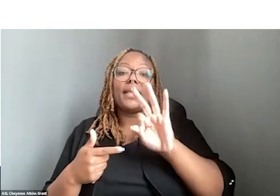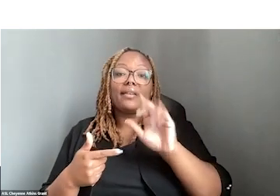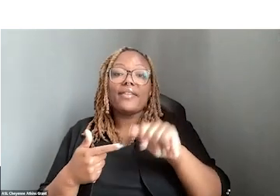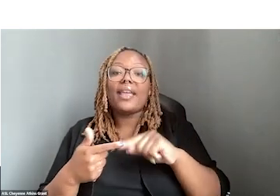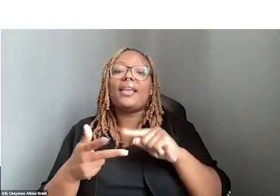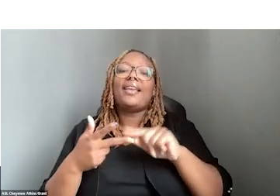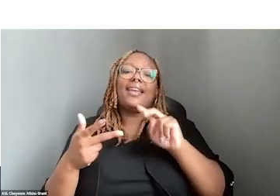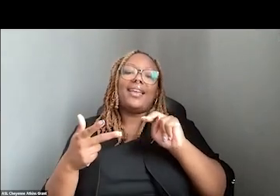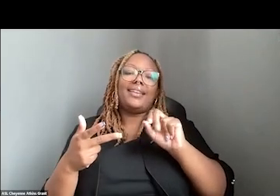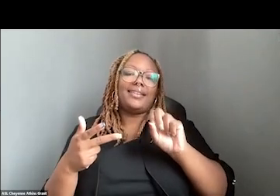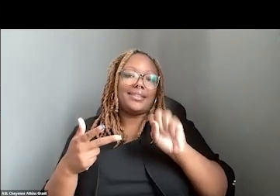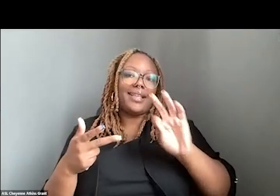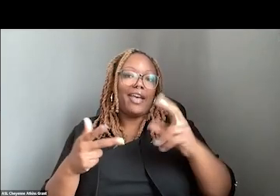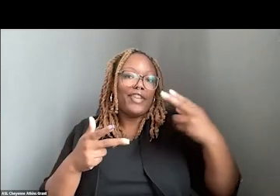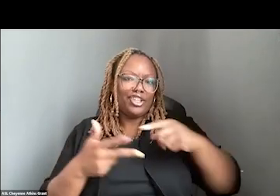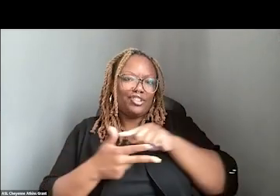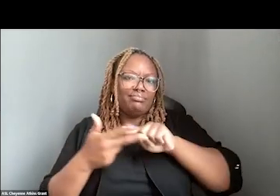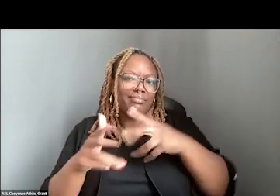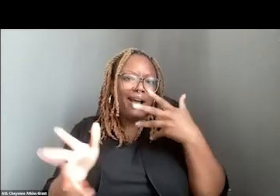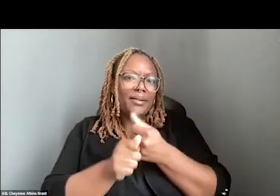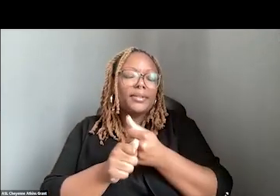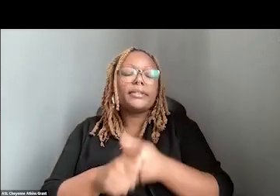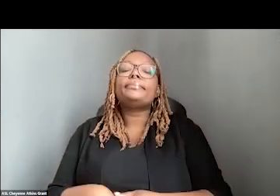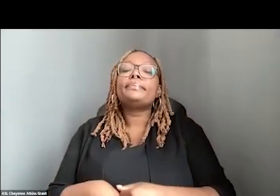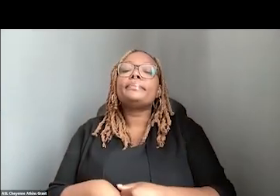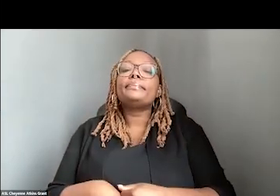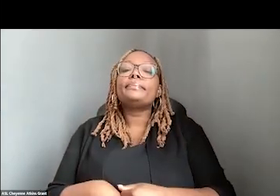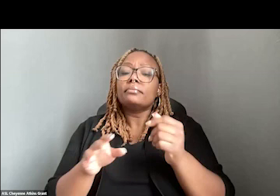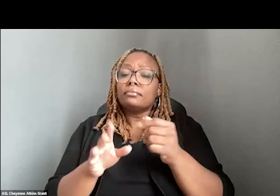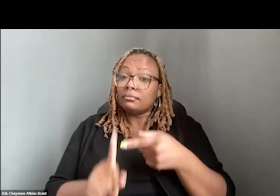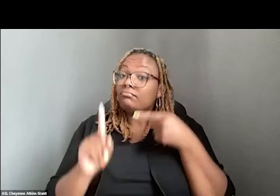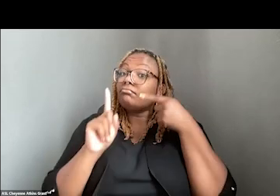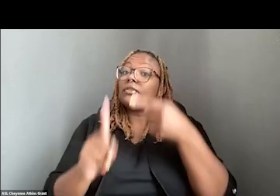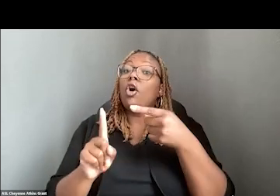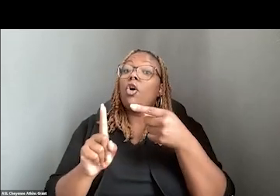etc. So one of the key goals is to improve the user and customer experience.